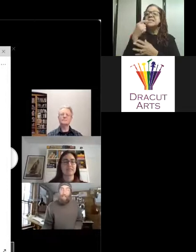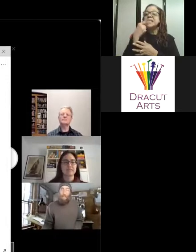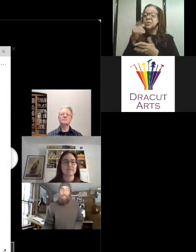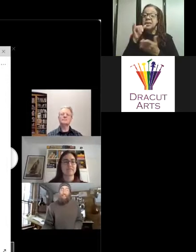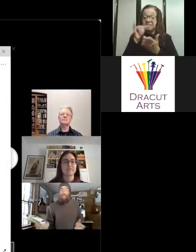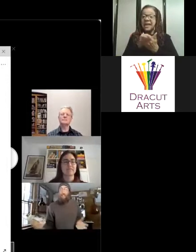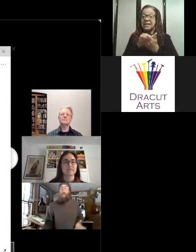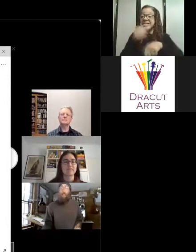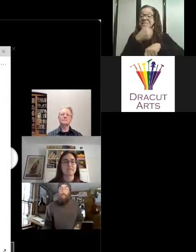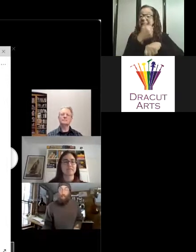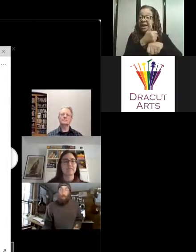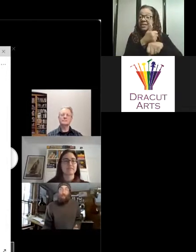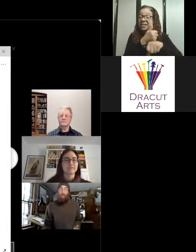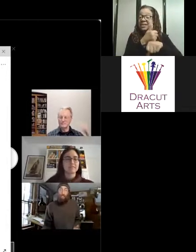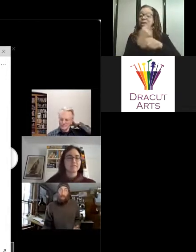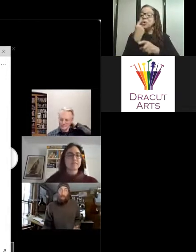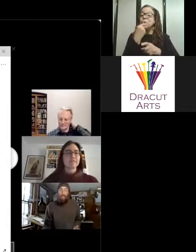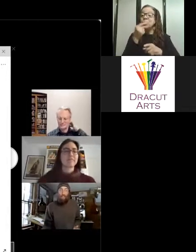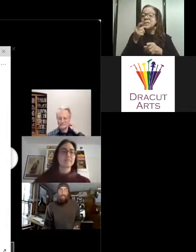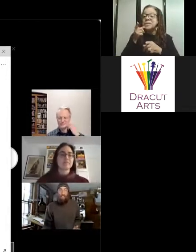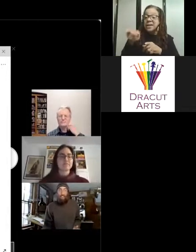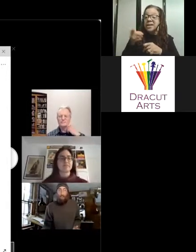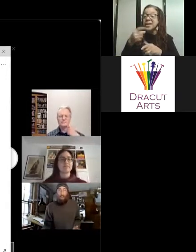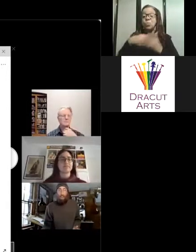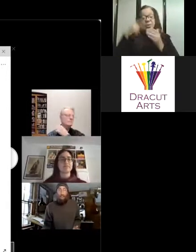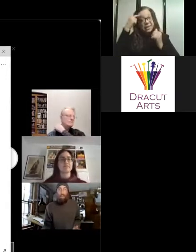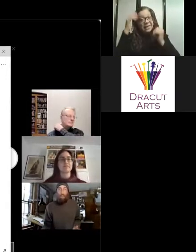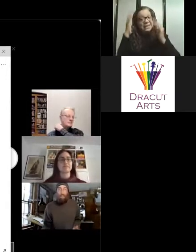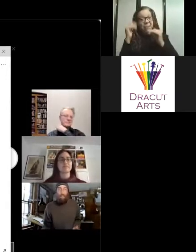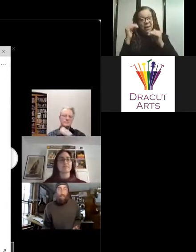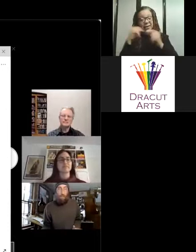because he's telling us who he is and what to expect uh when he encounters a